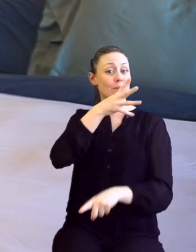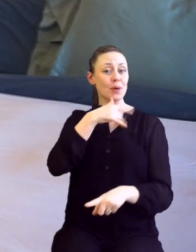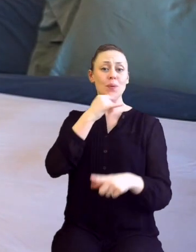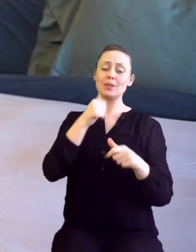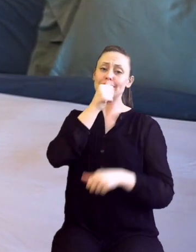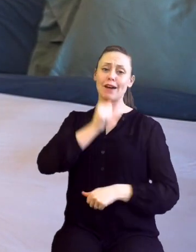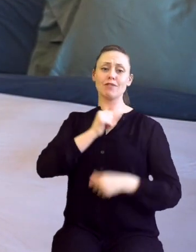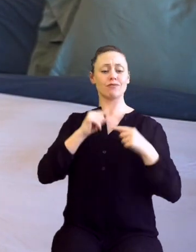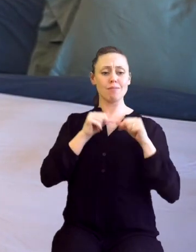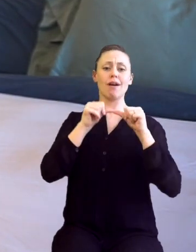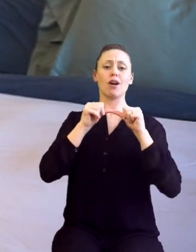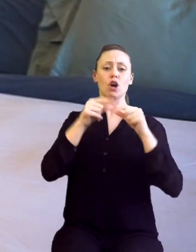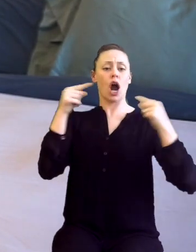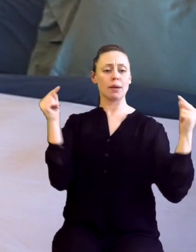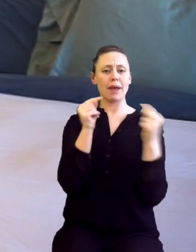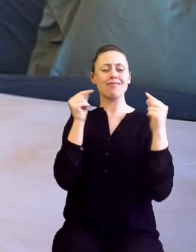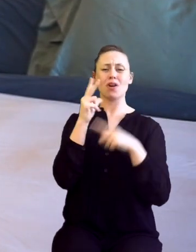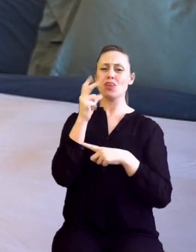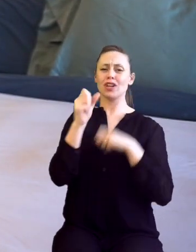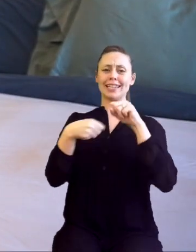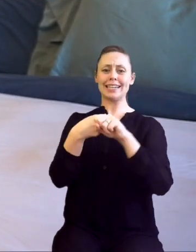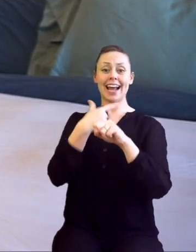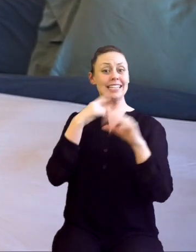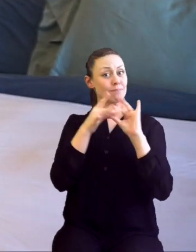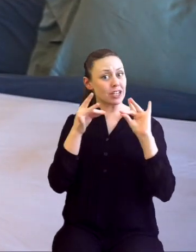suffered from chronic pain for the last 30 years, has mentioned how great having